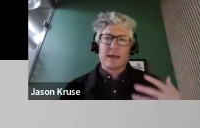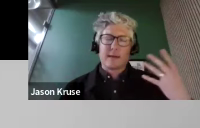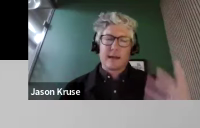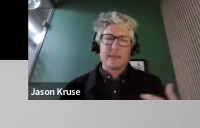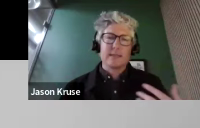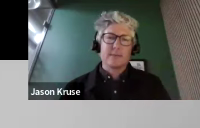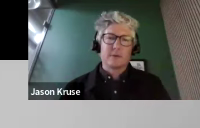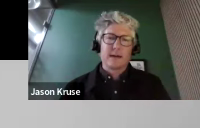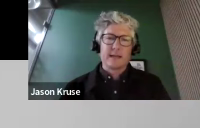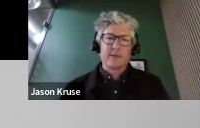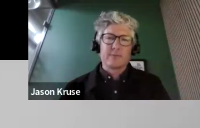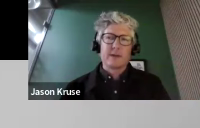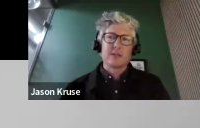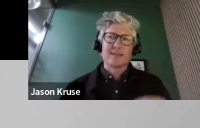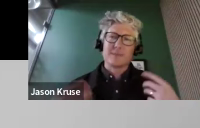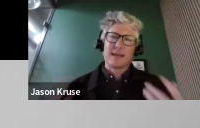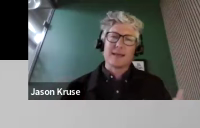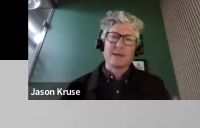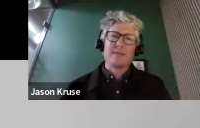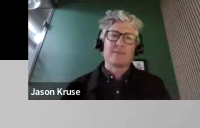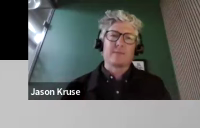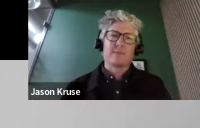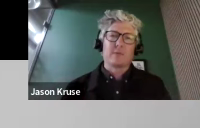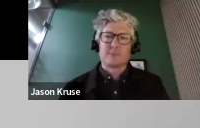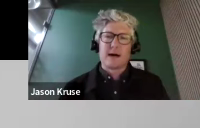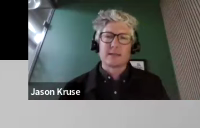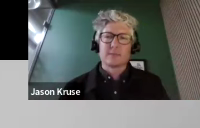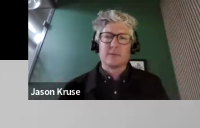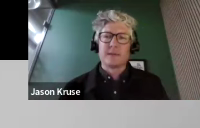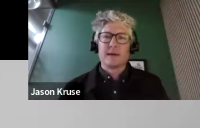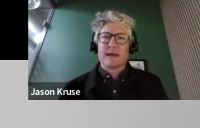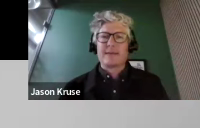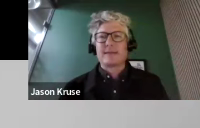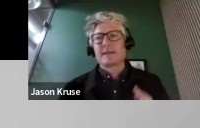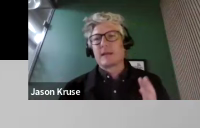So some that idea of providing information in as many forms as possible